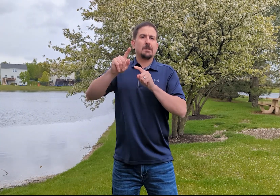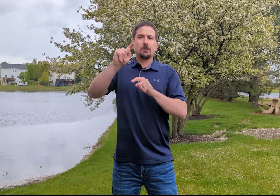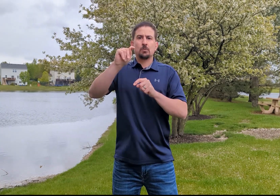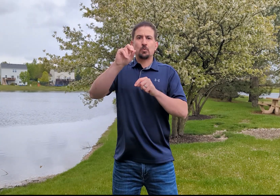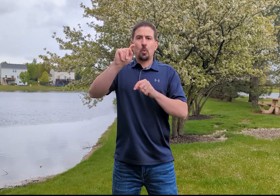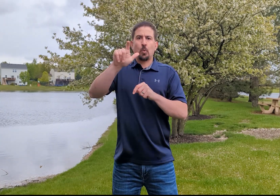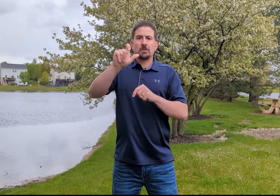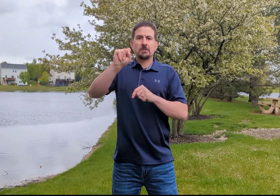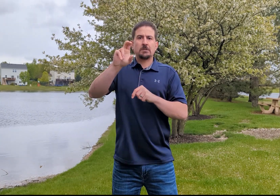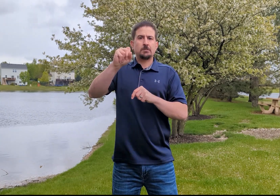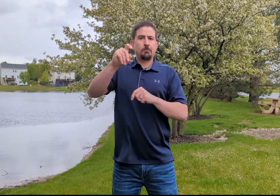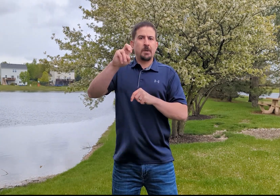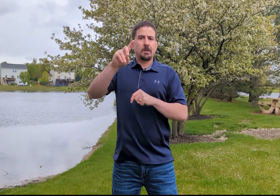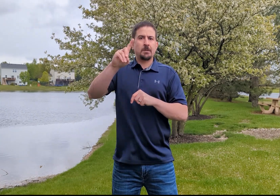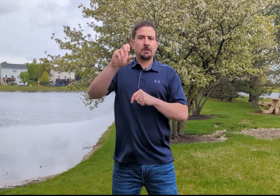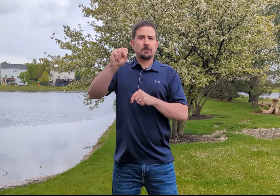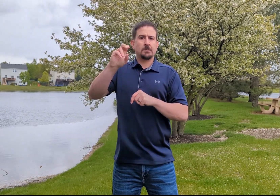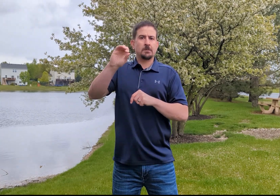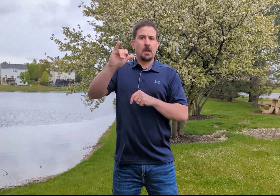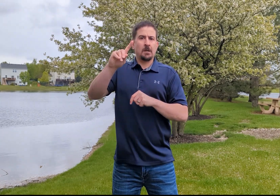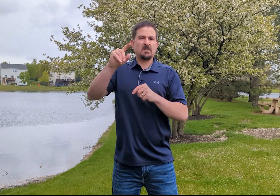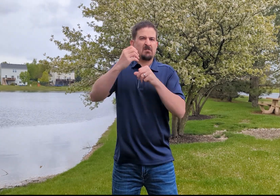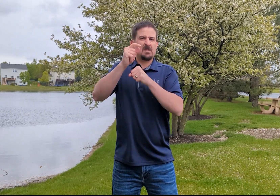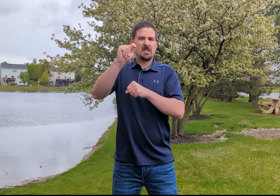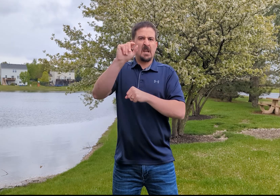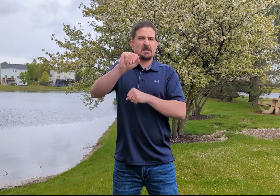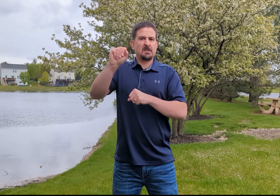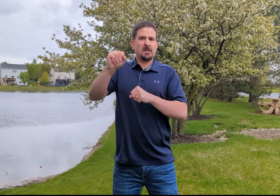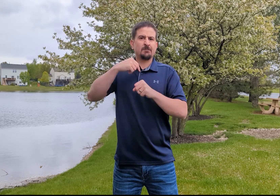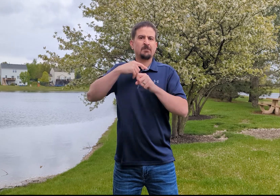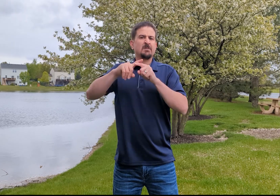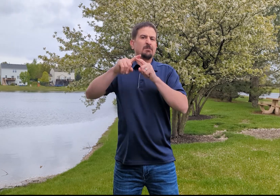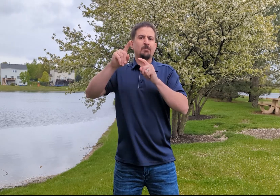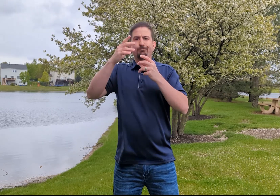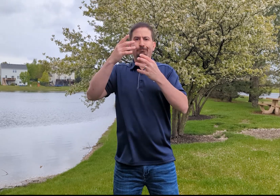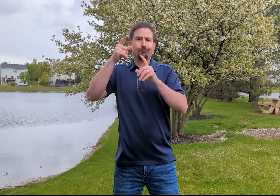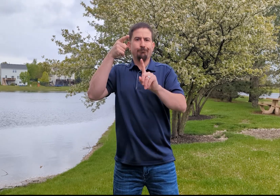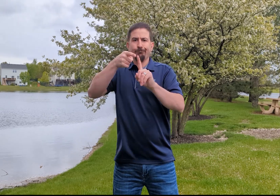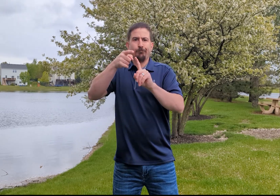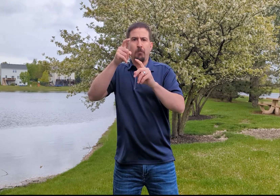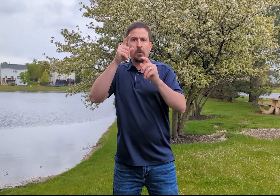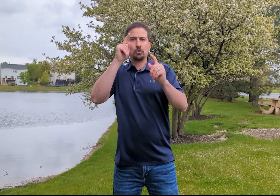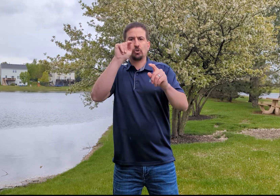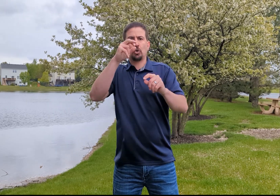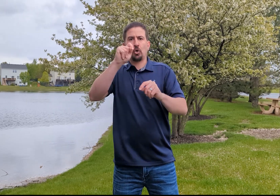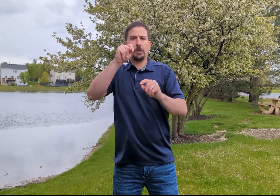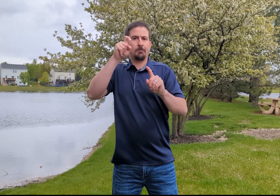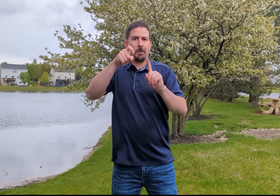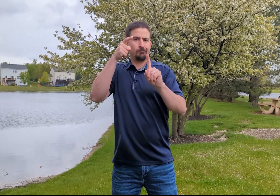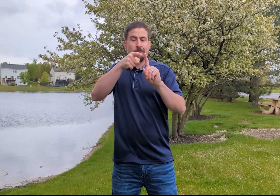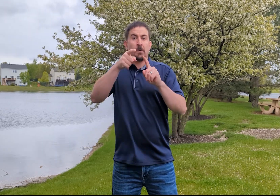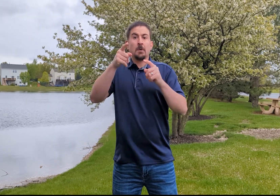total suspended solids (TSS) treatment to a certain target.